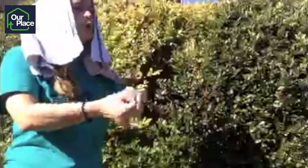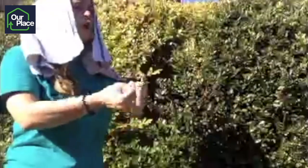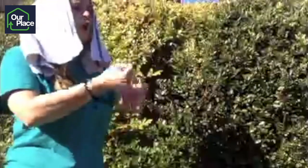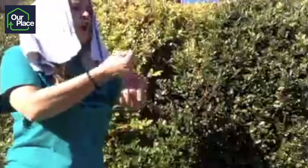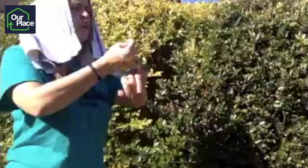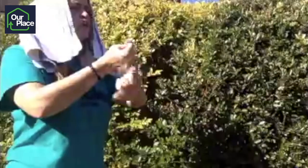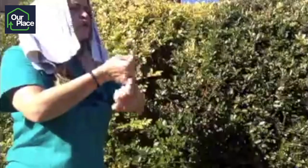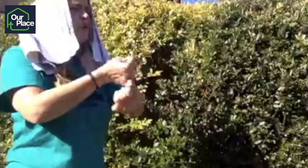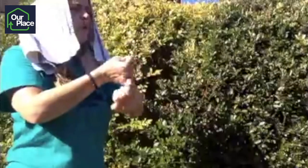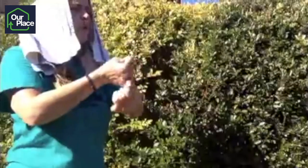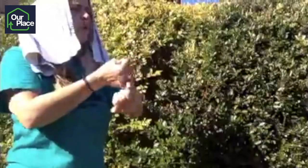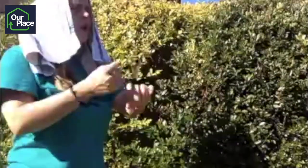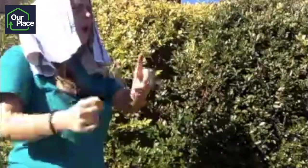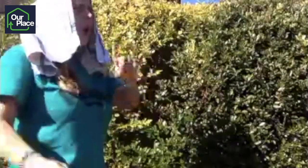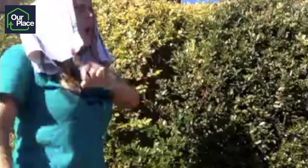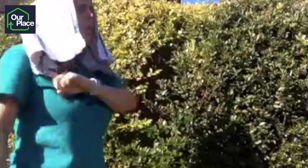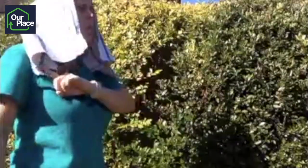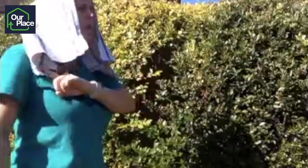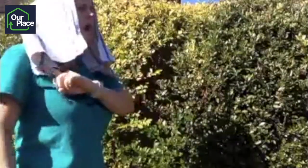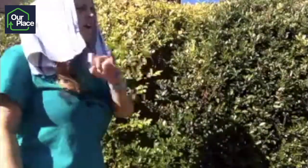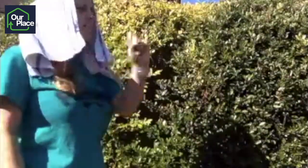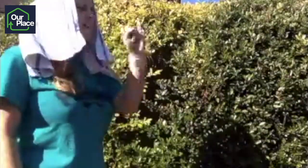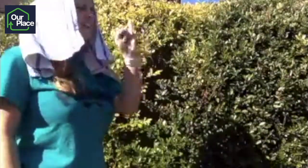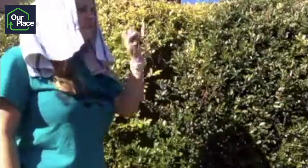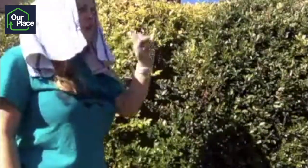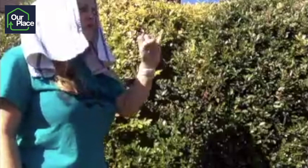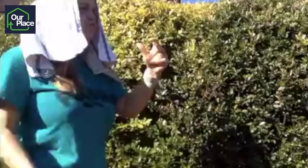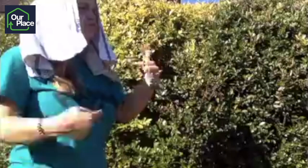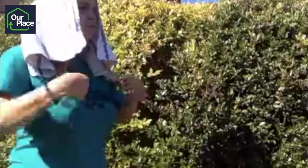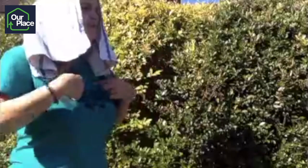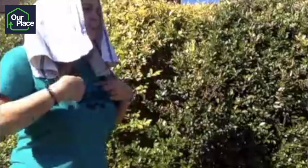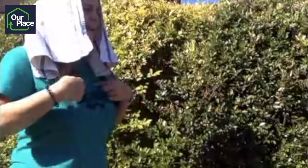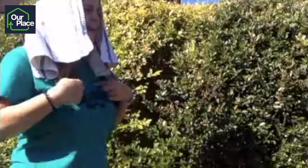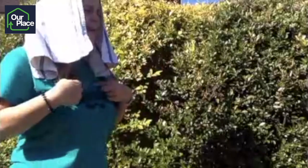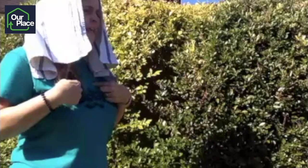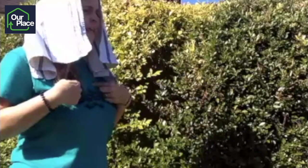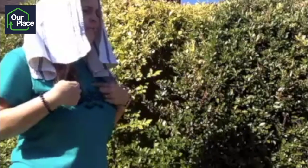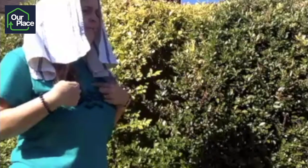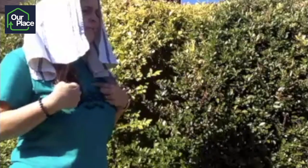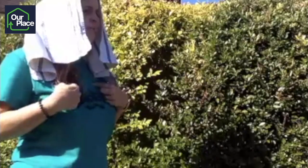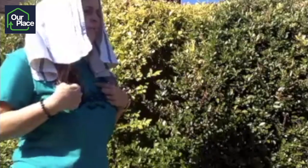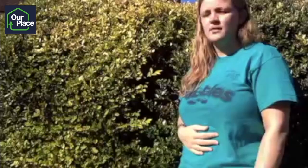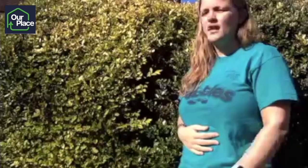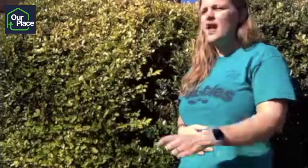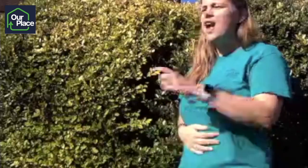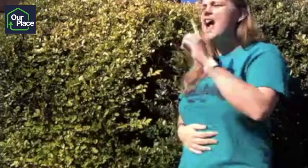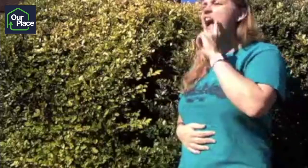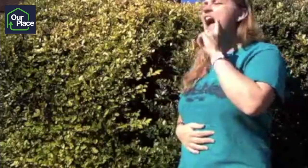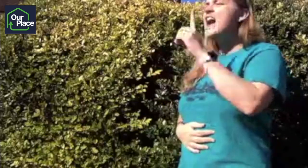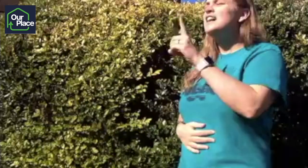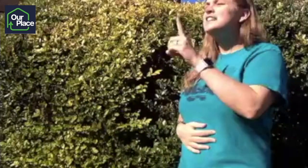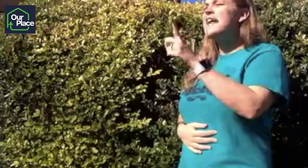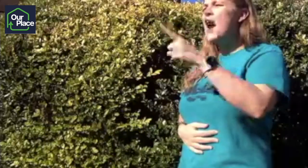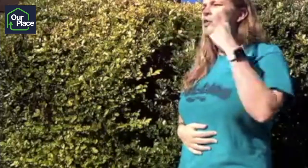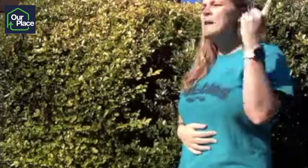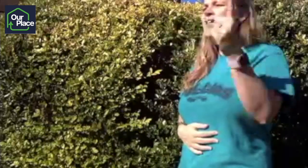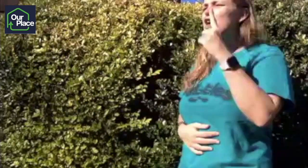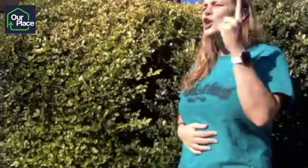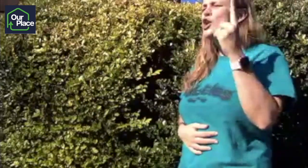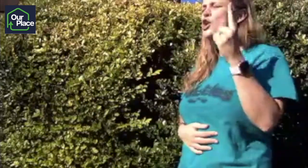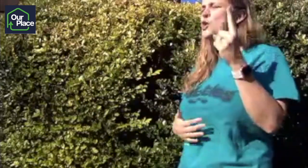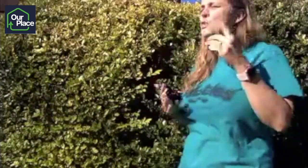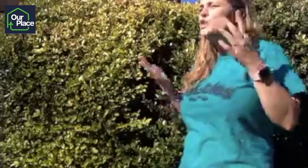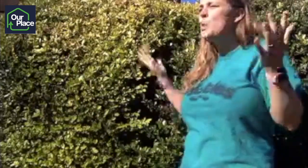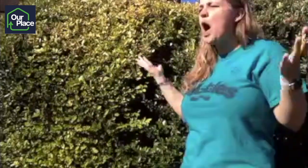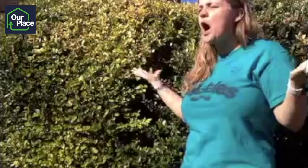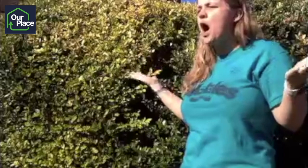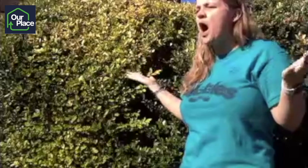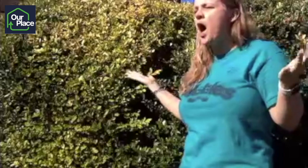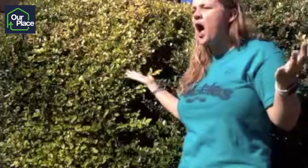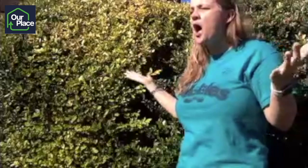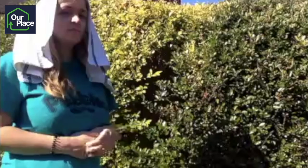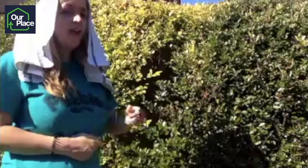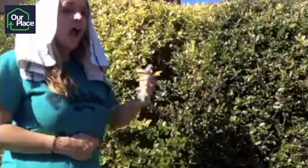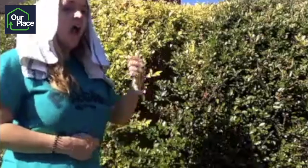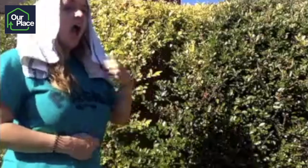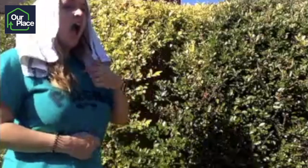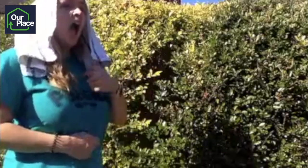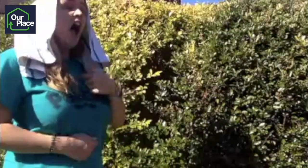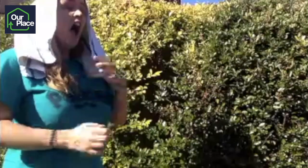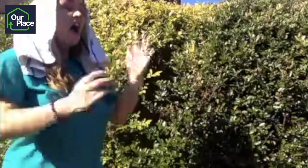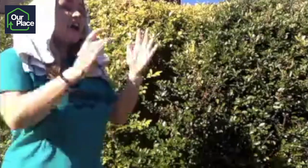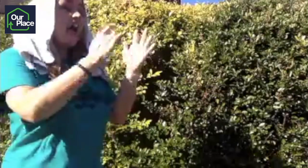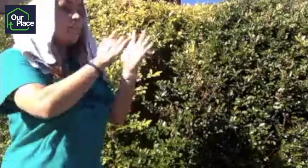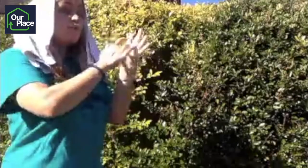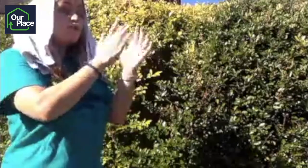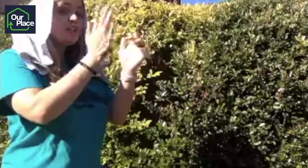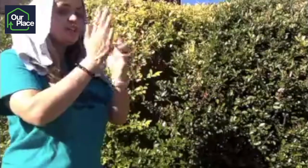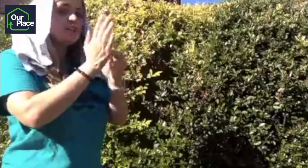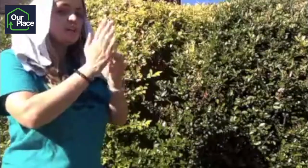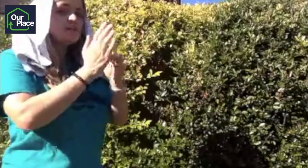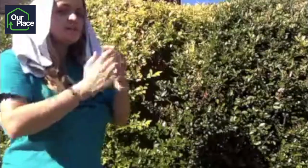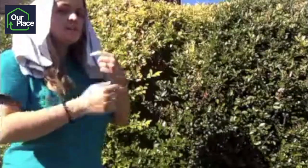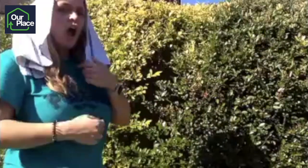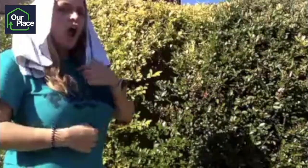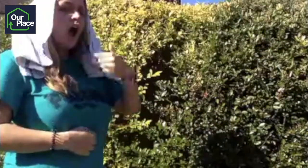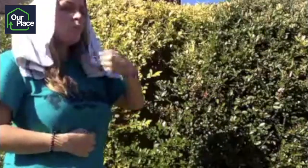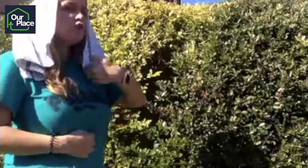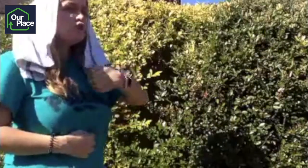saul why are you being so cruel to me tell me who you are I am Jesus I want you to